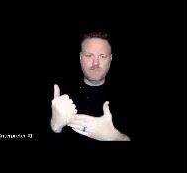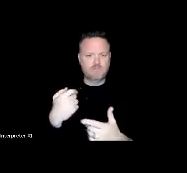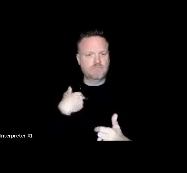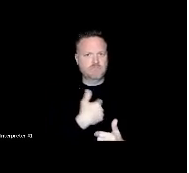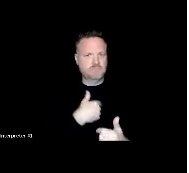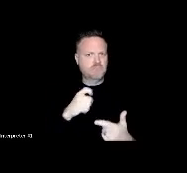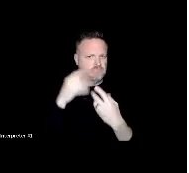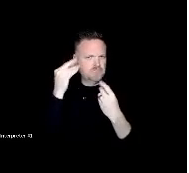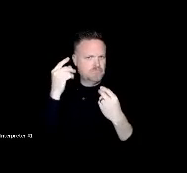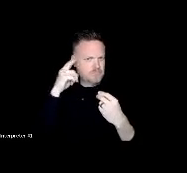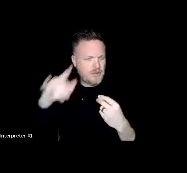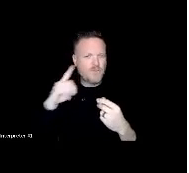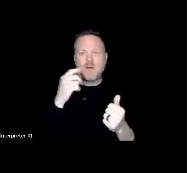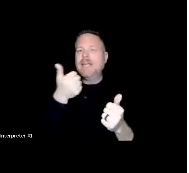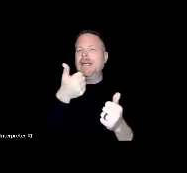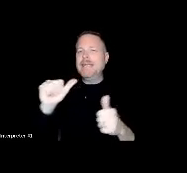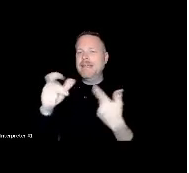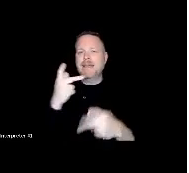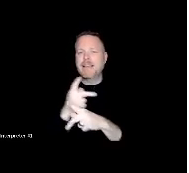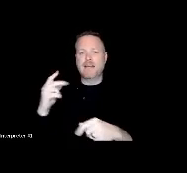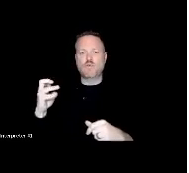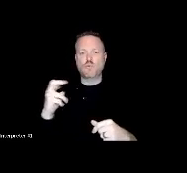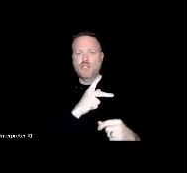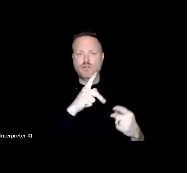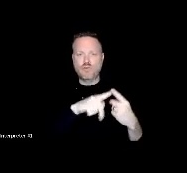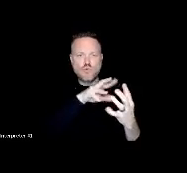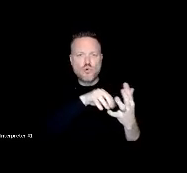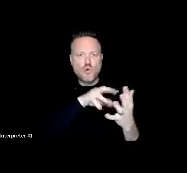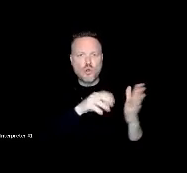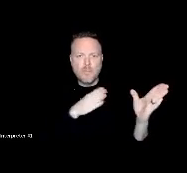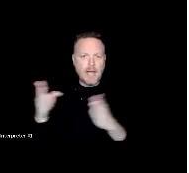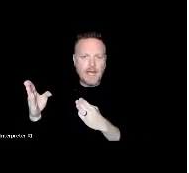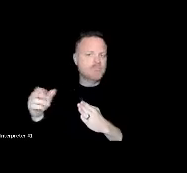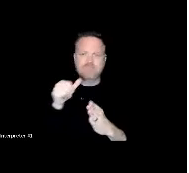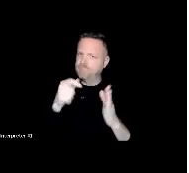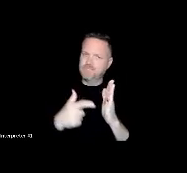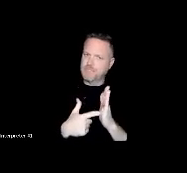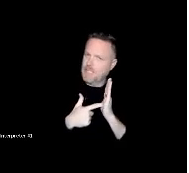in any type of return to learn plan. But it's not required. It is not something you need to wait